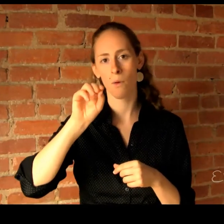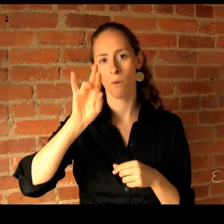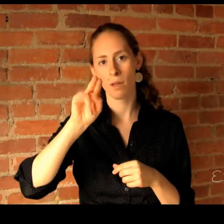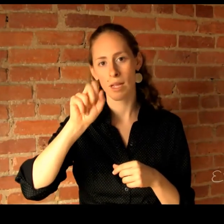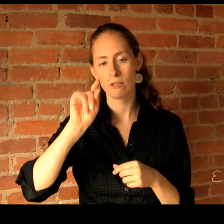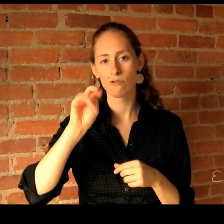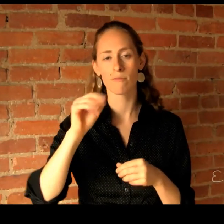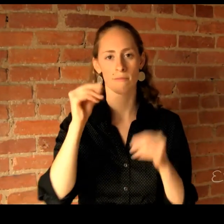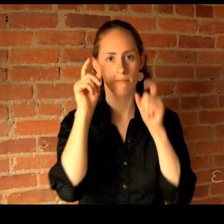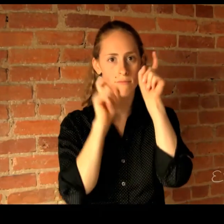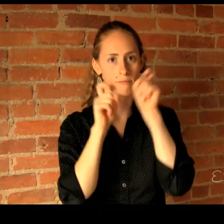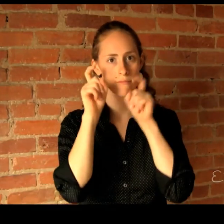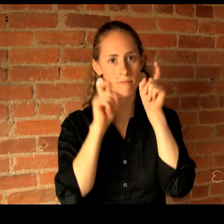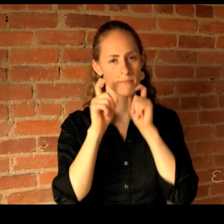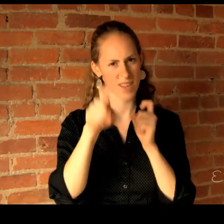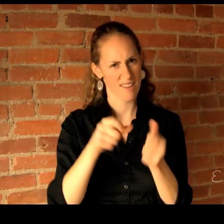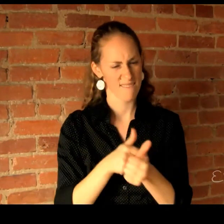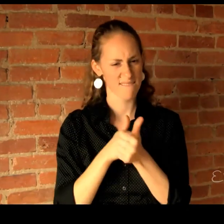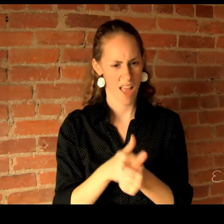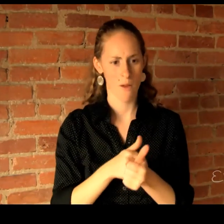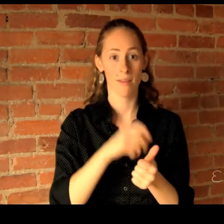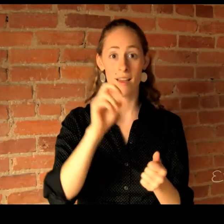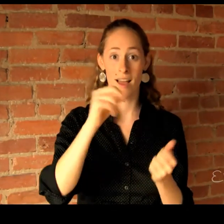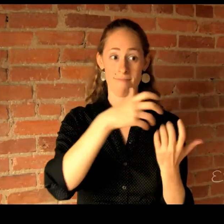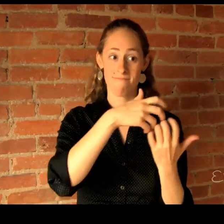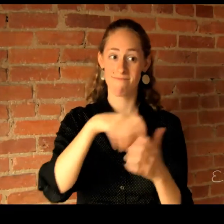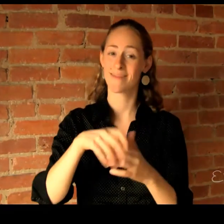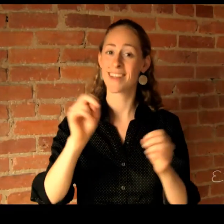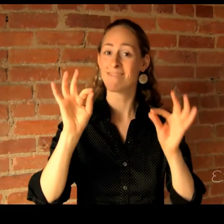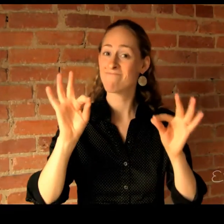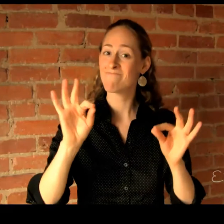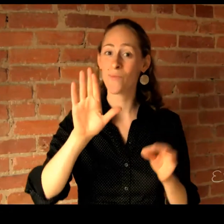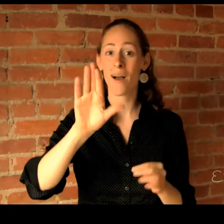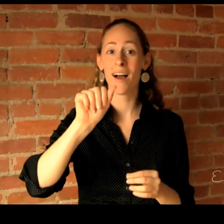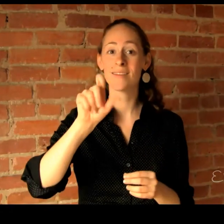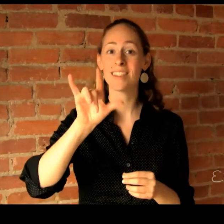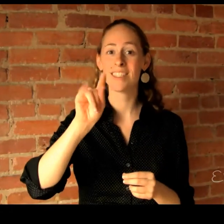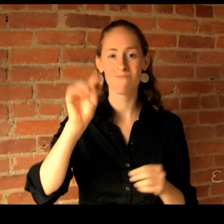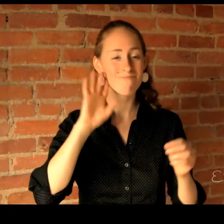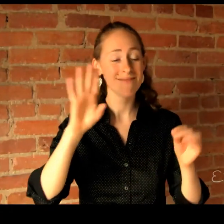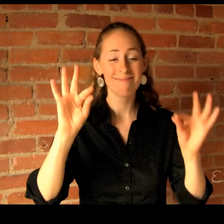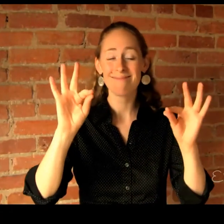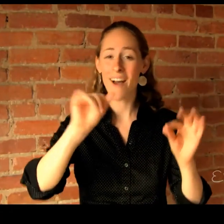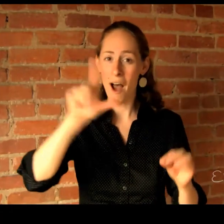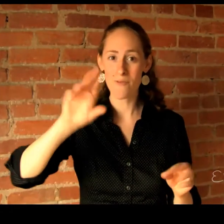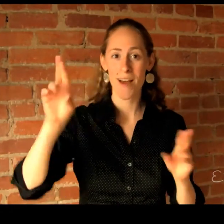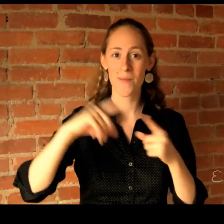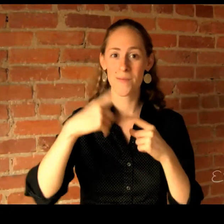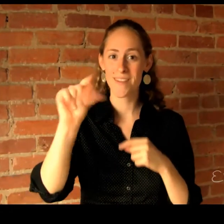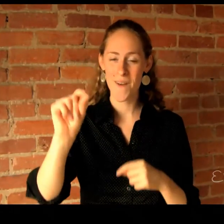the technical pointers and the five parameters, your literature will be all ready to go.